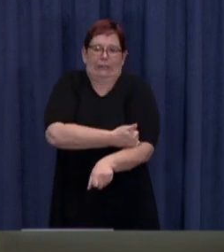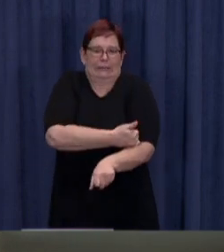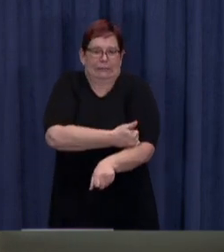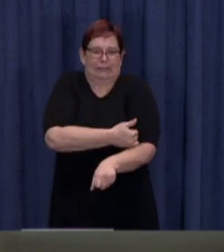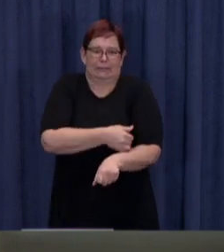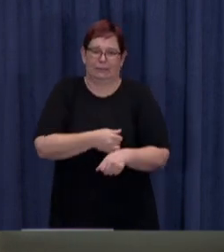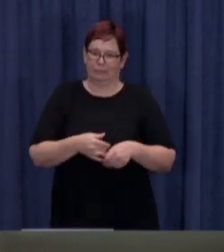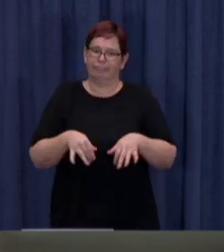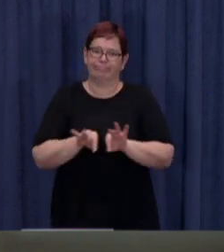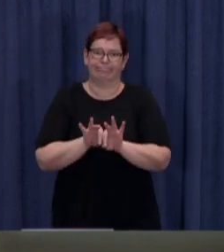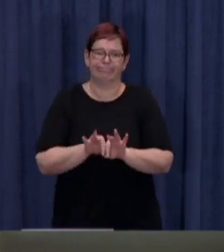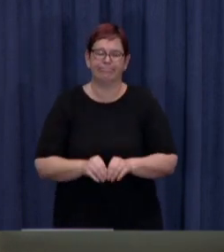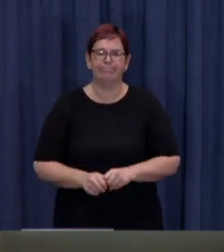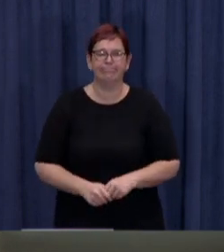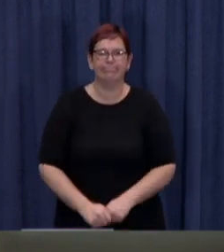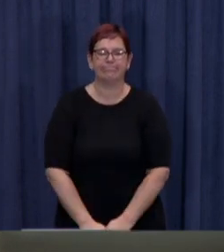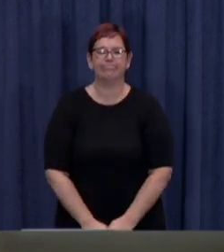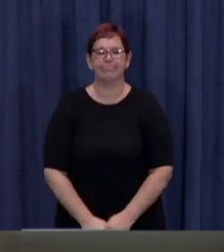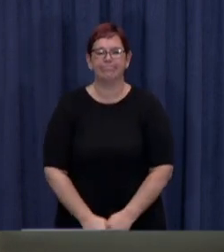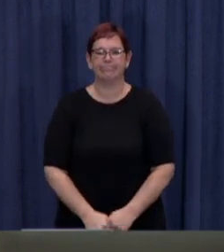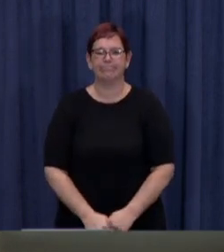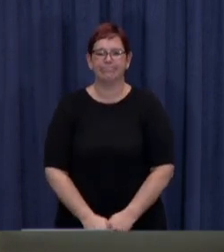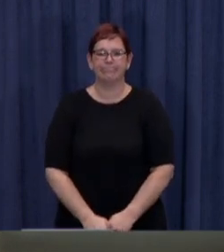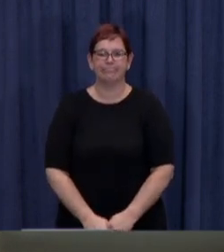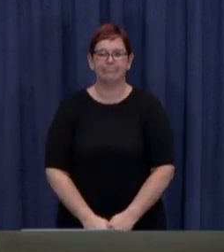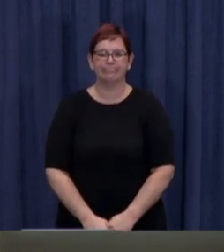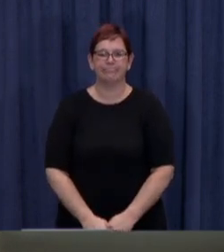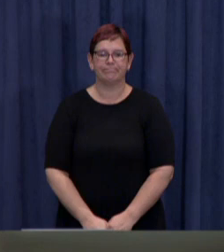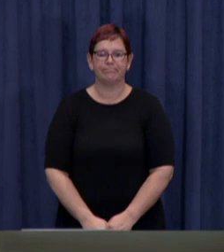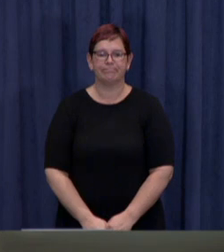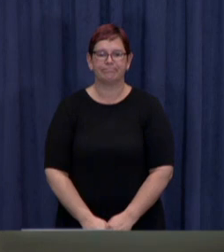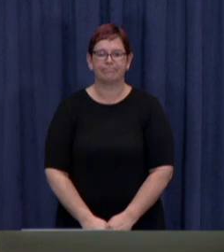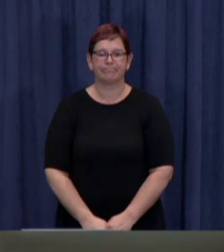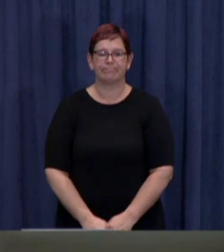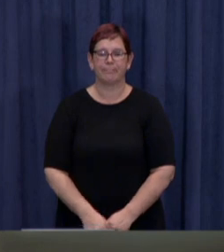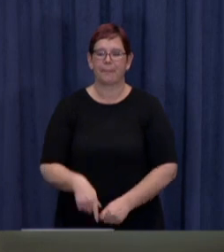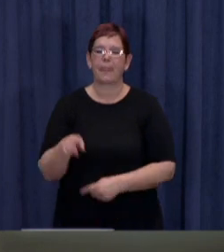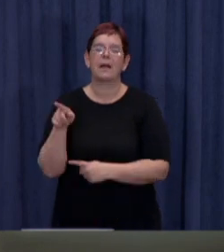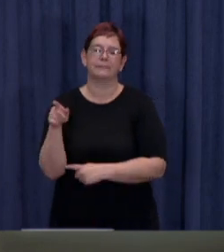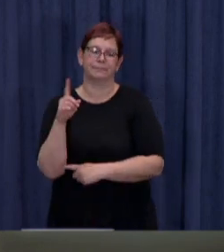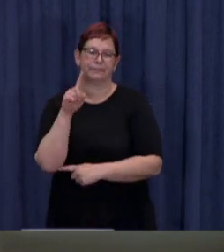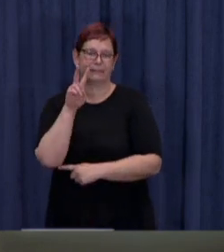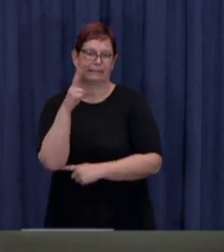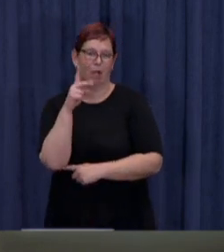but with this theoretically now empower you to things like curfews or suspend